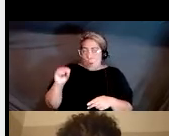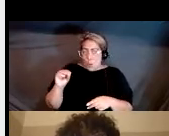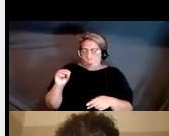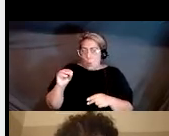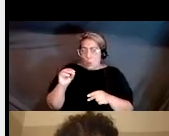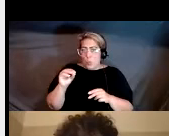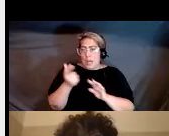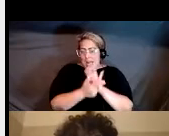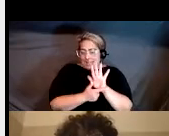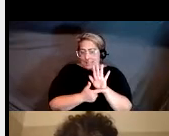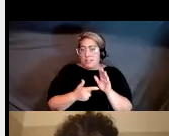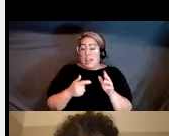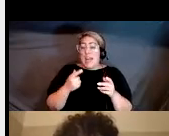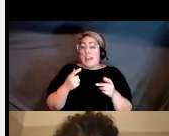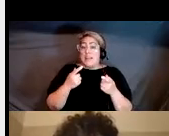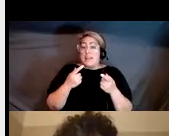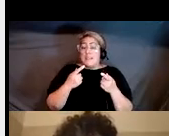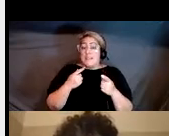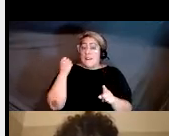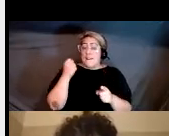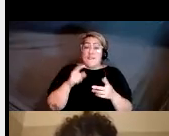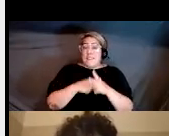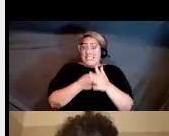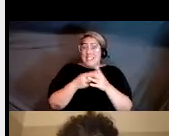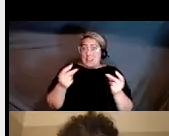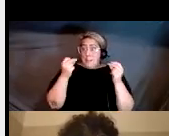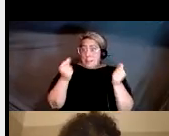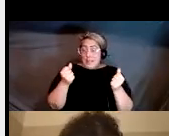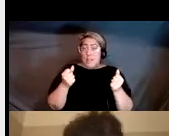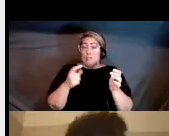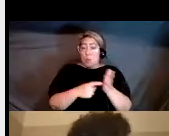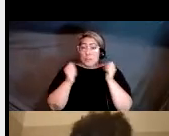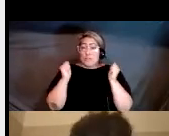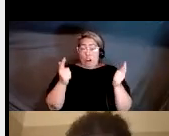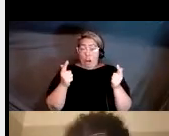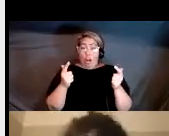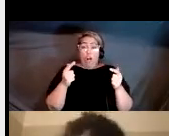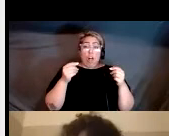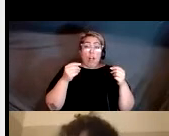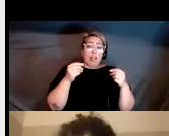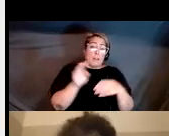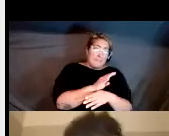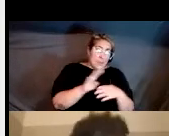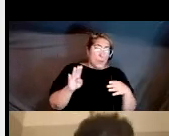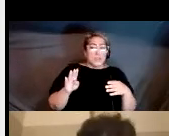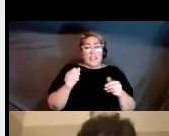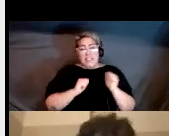immediately requires all venues and operators. All theaters. Restaurants. Architecture firms. Everybody department of labor